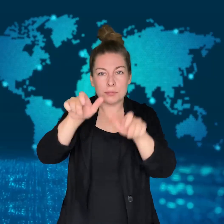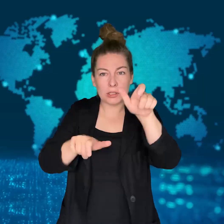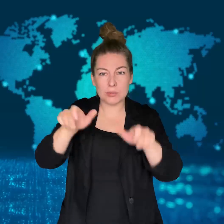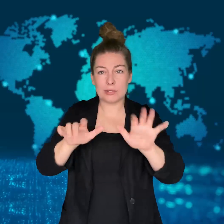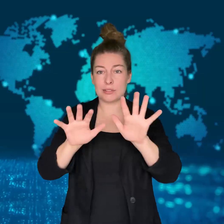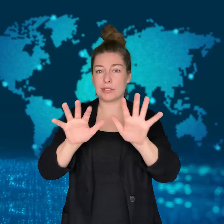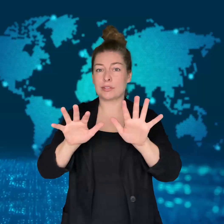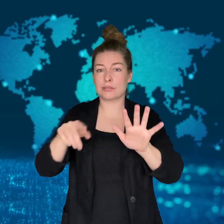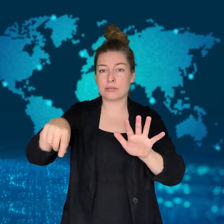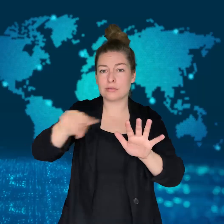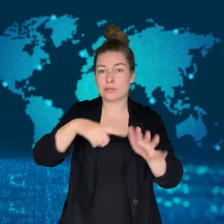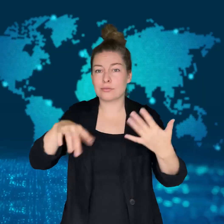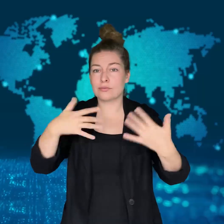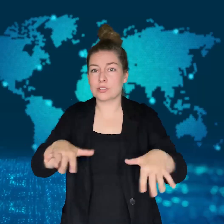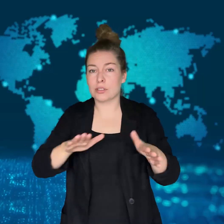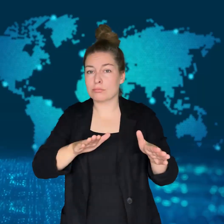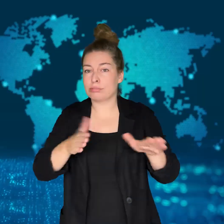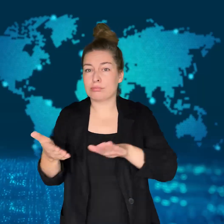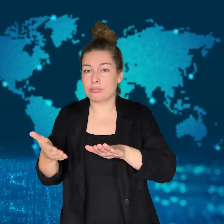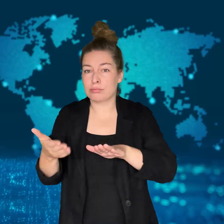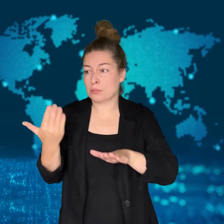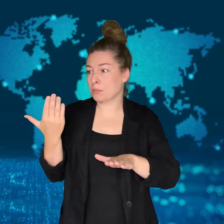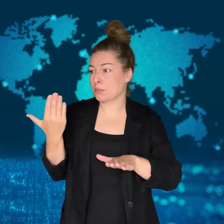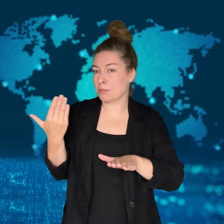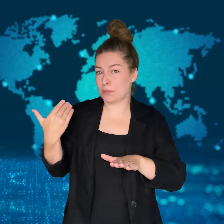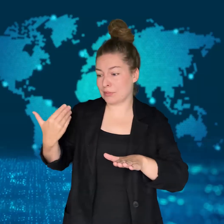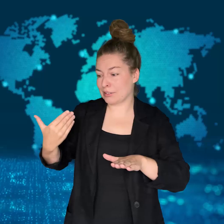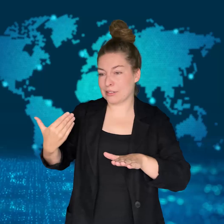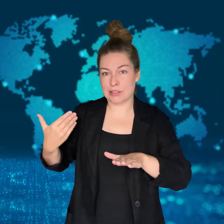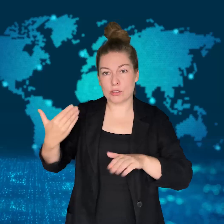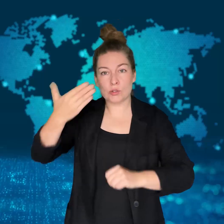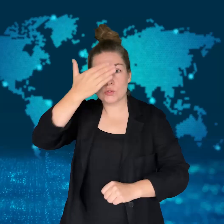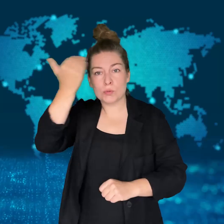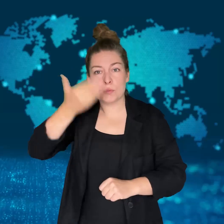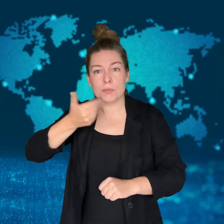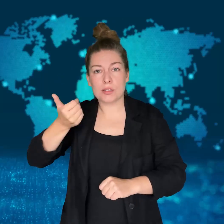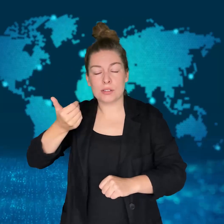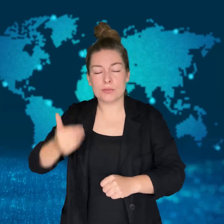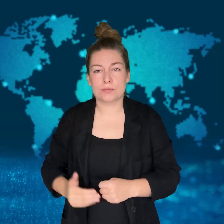in the summer of this year.